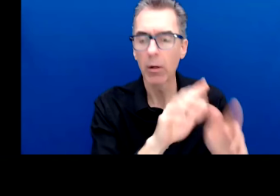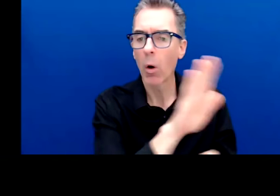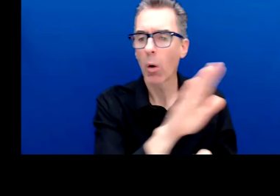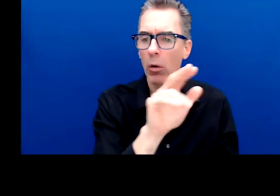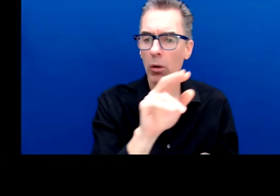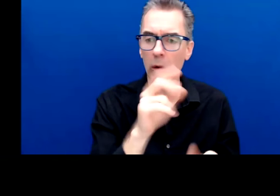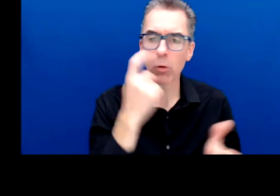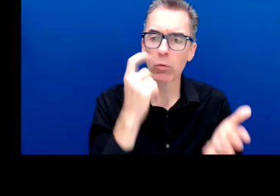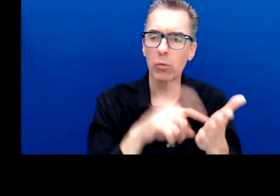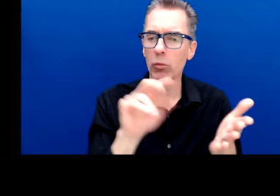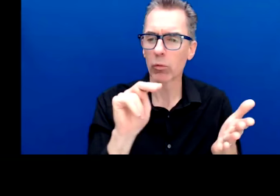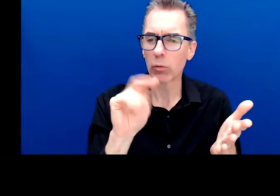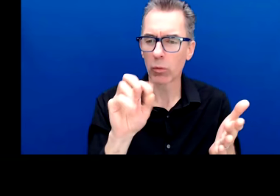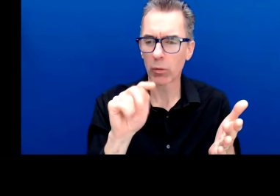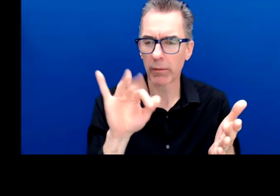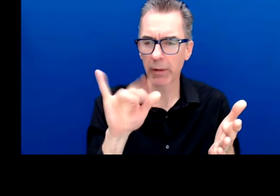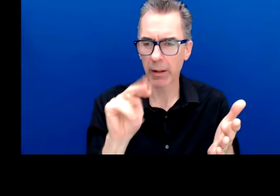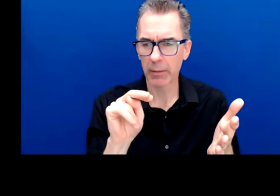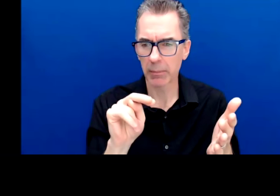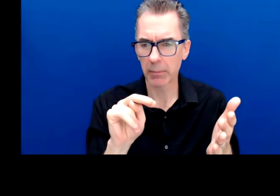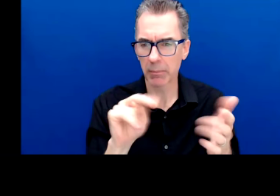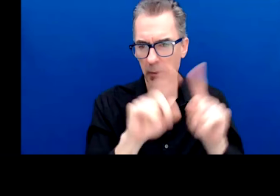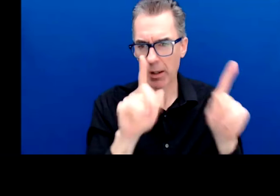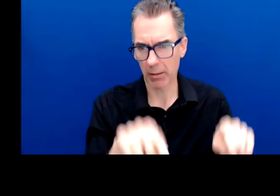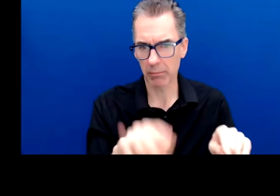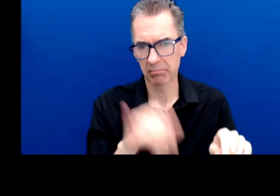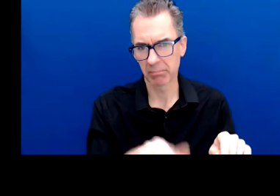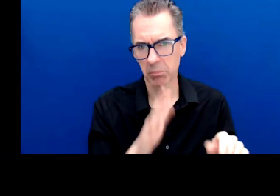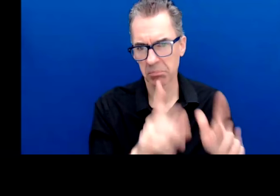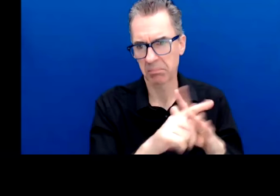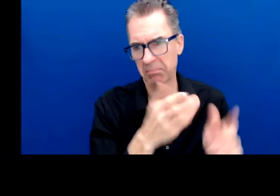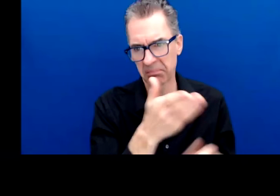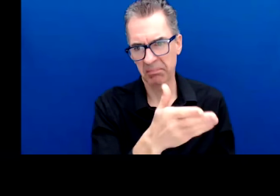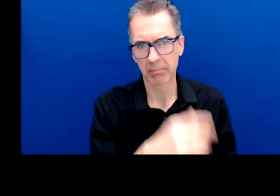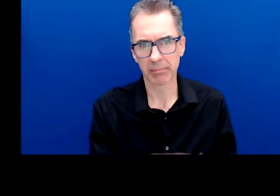So actually. So with that...